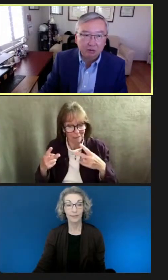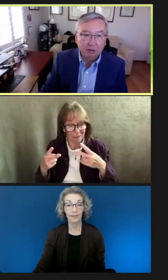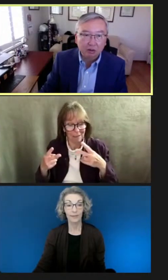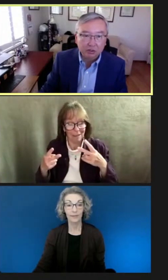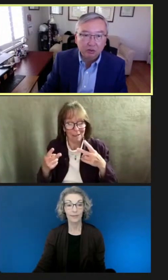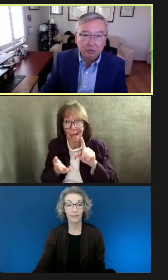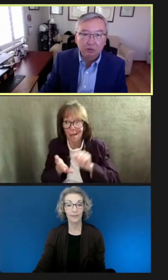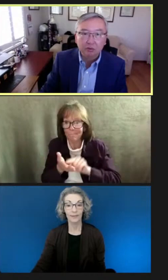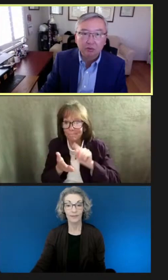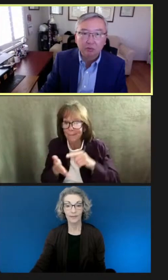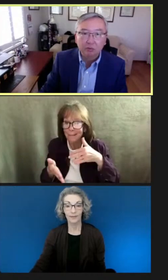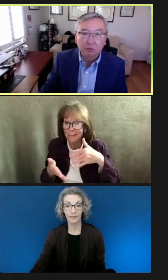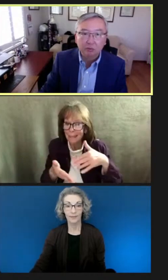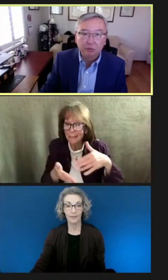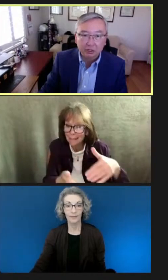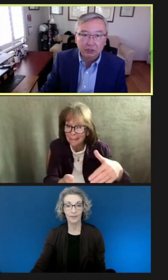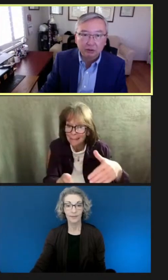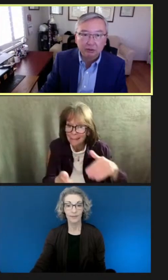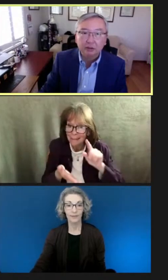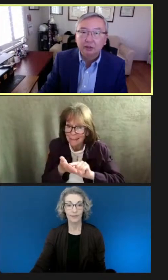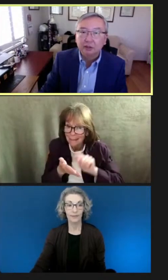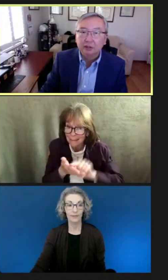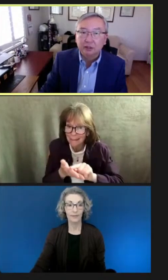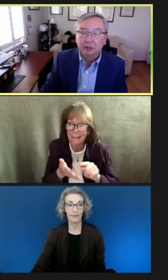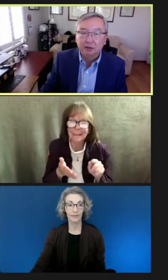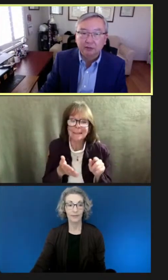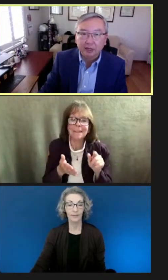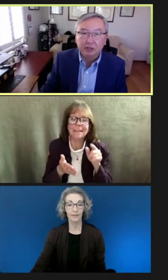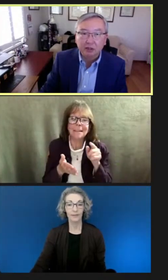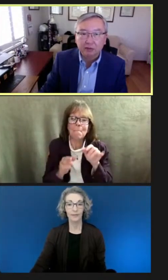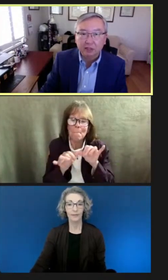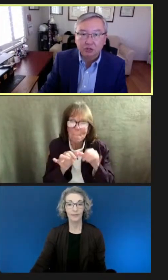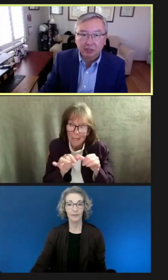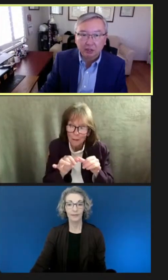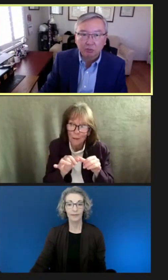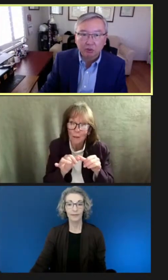study that also measure the effects of these